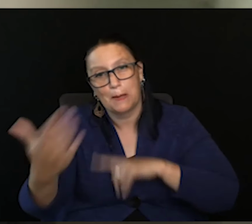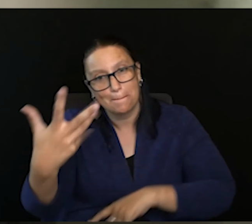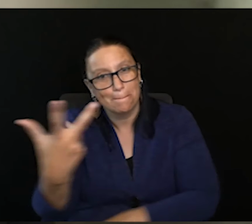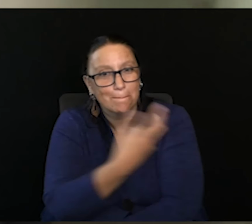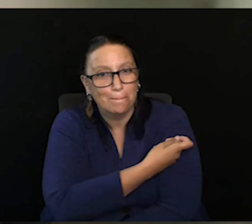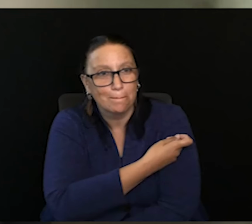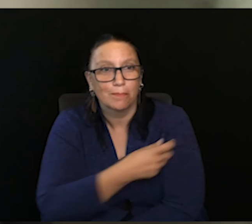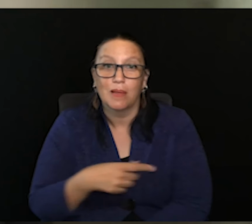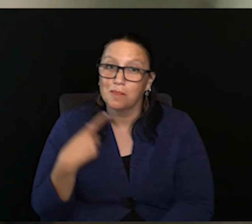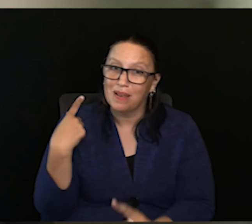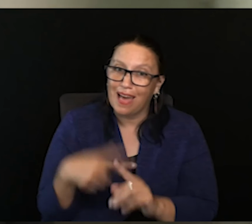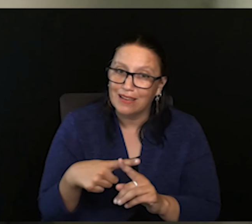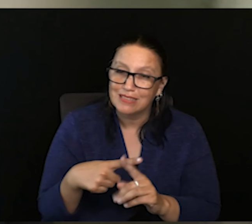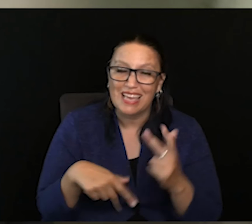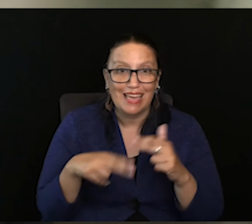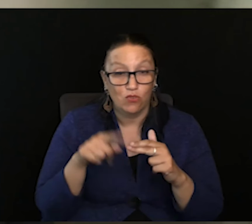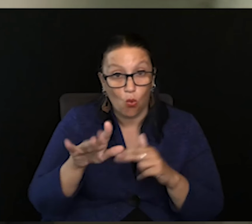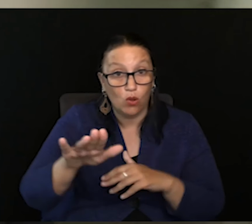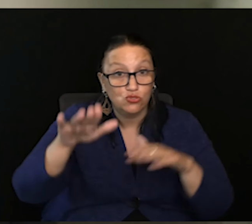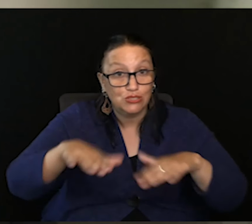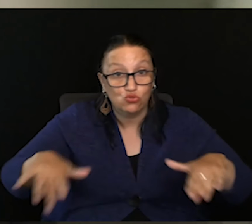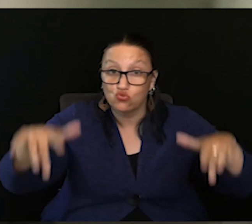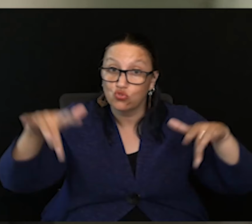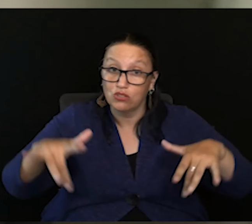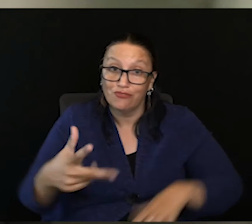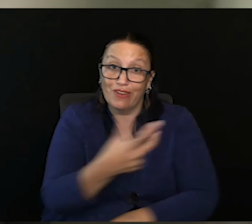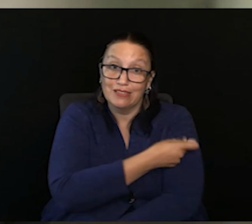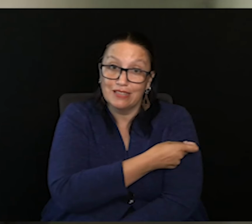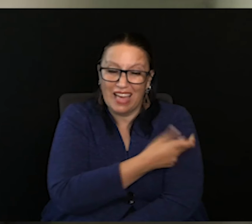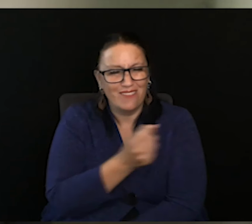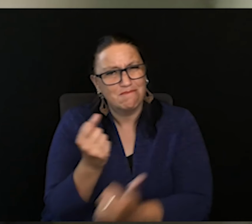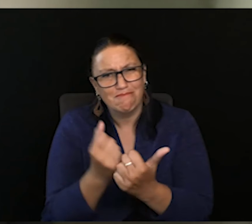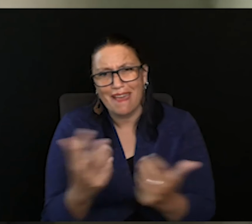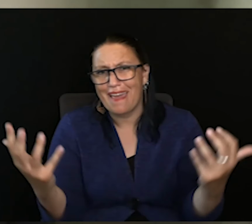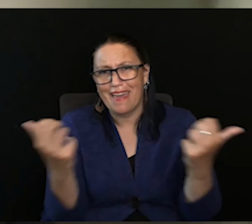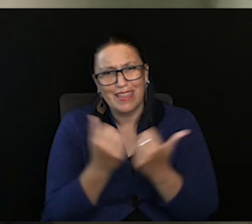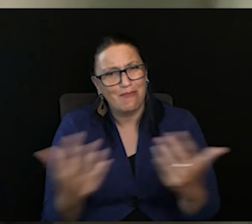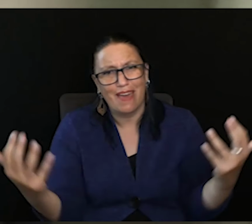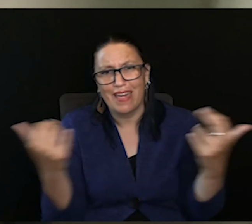And finally, if you had not had your child vaccinated, there are many,